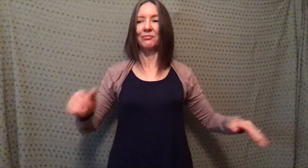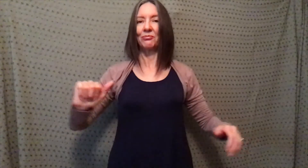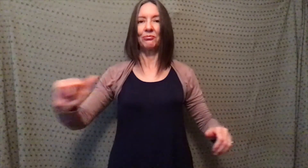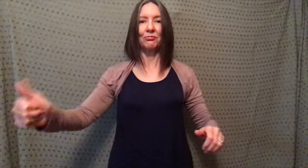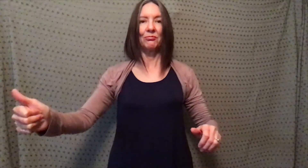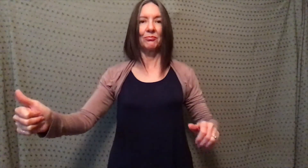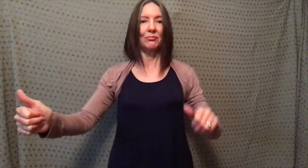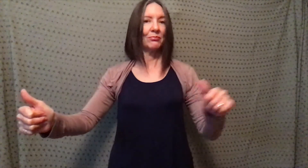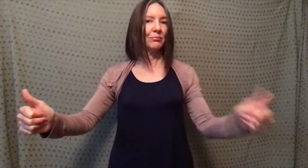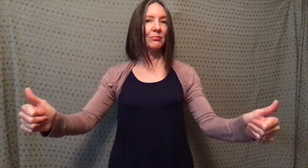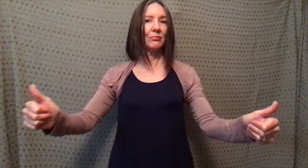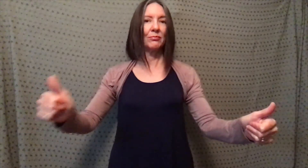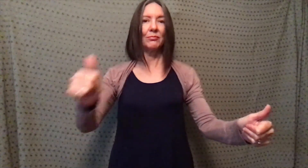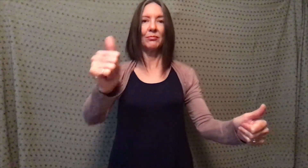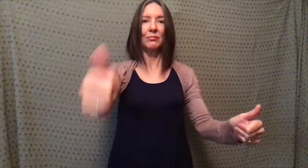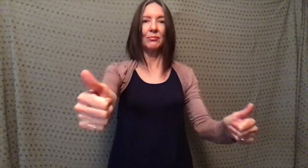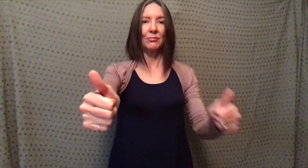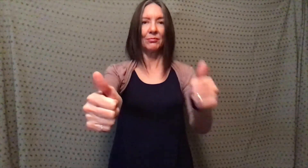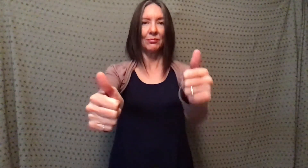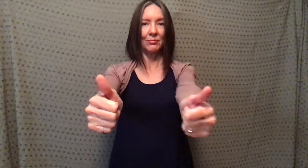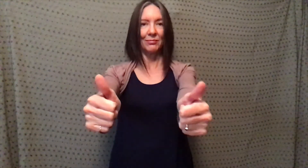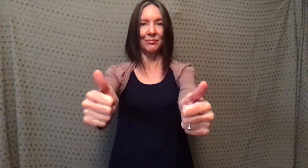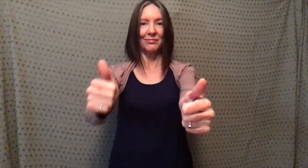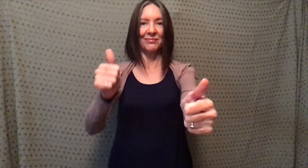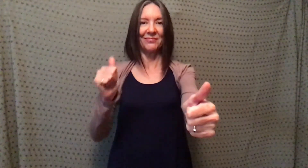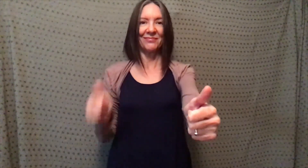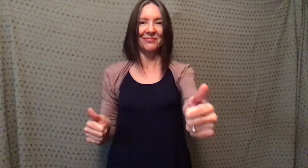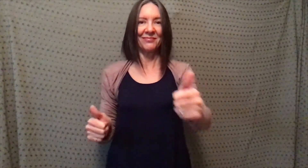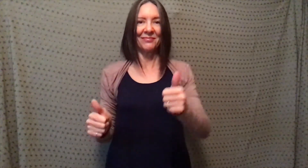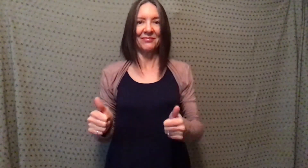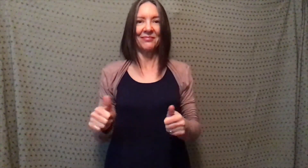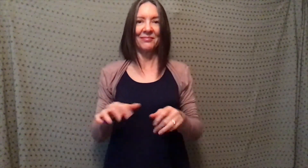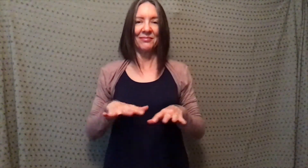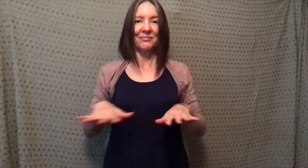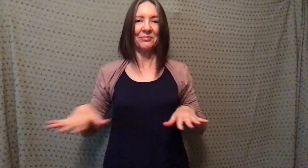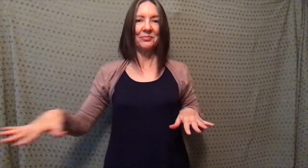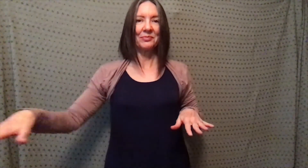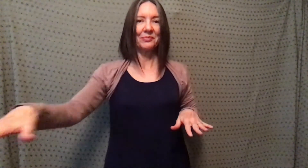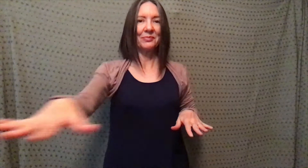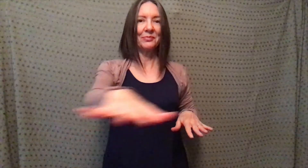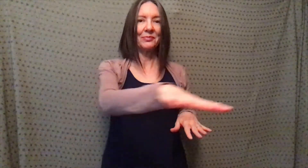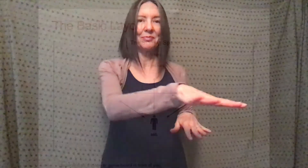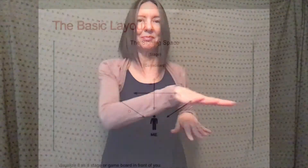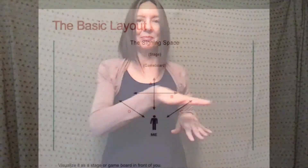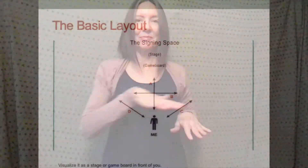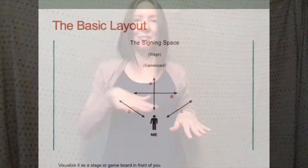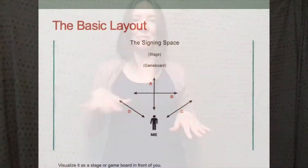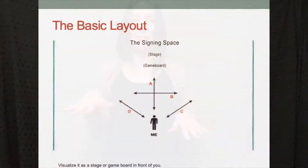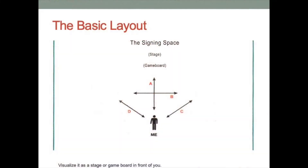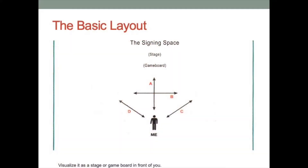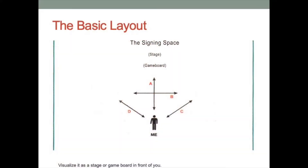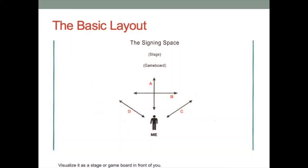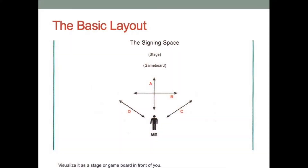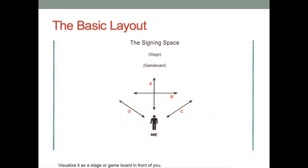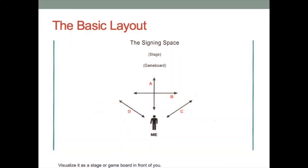arms. The best signers make use of the whole area to arrange concepts and depict the relationships